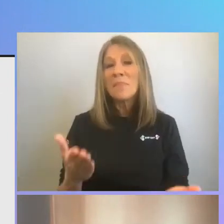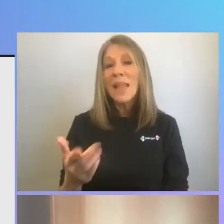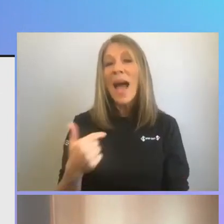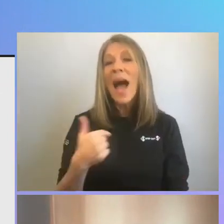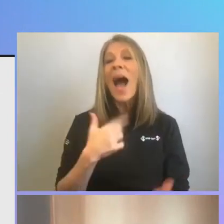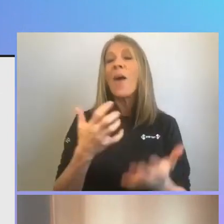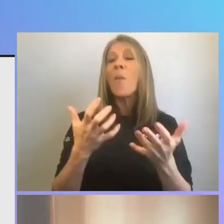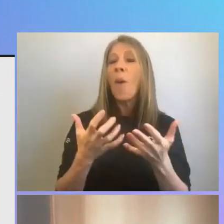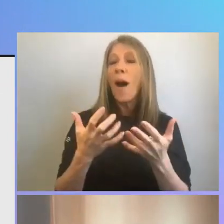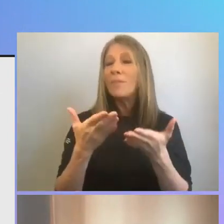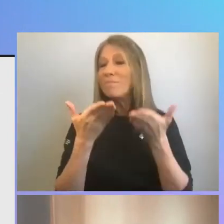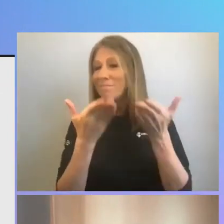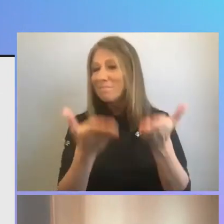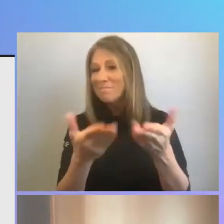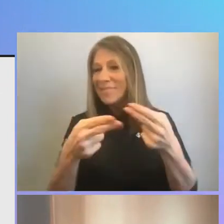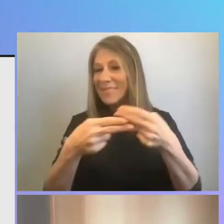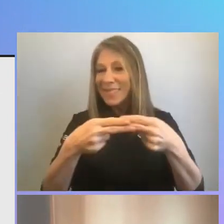you all with a slide of recommended resources. It's